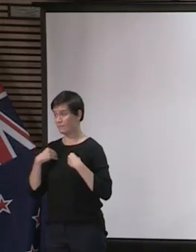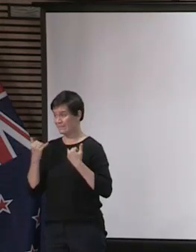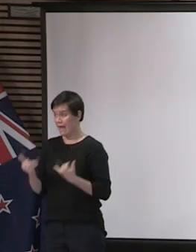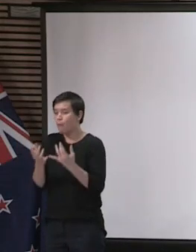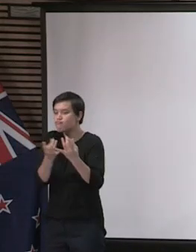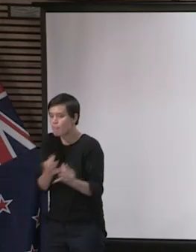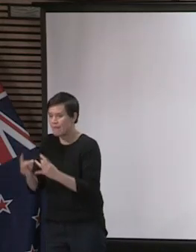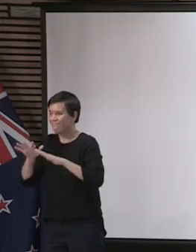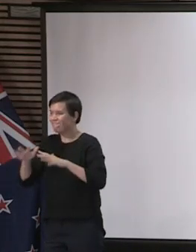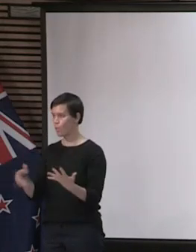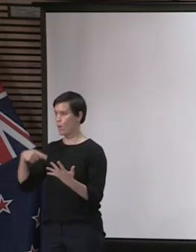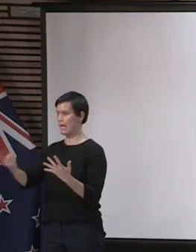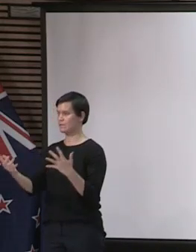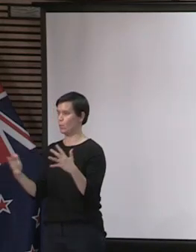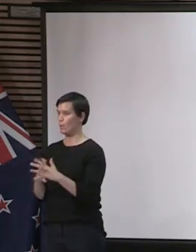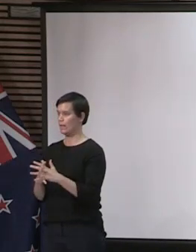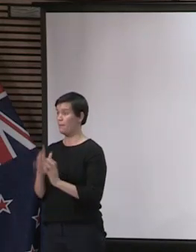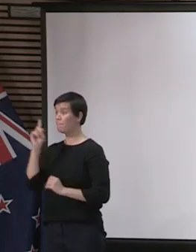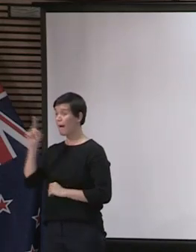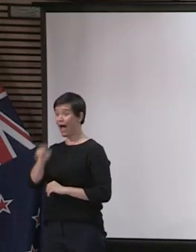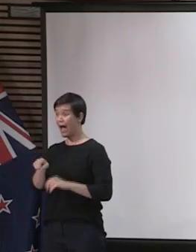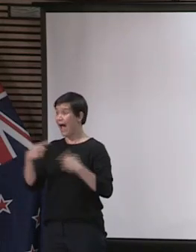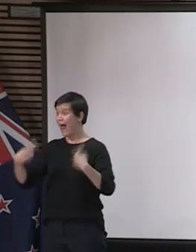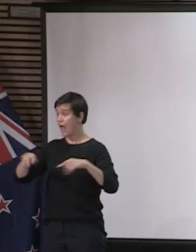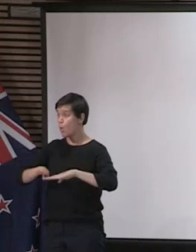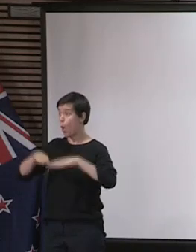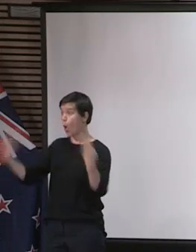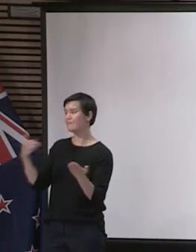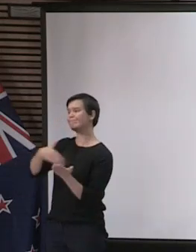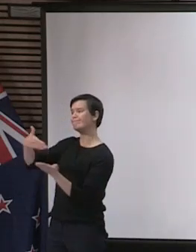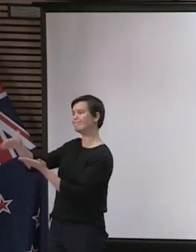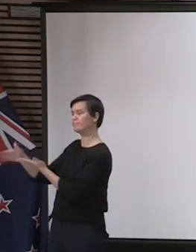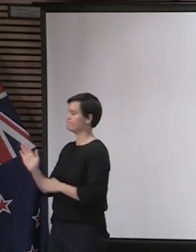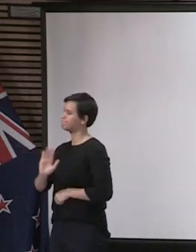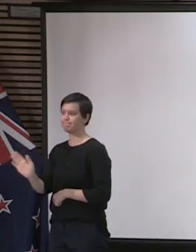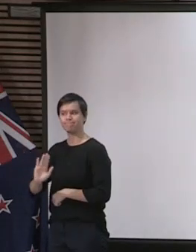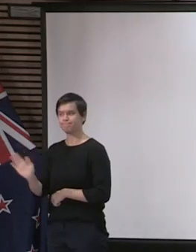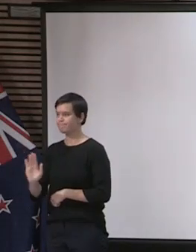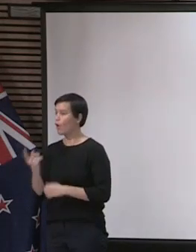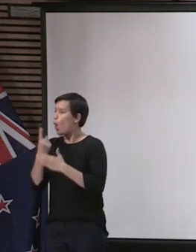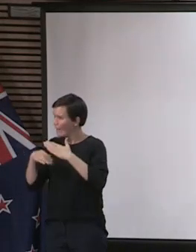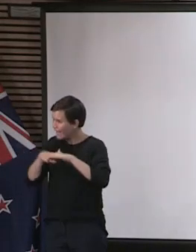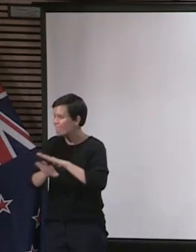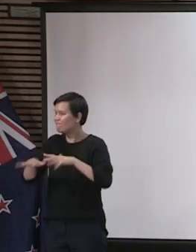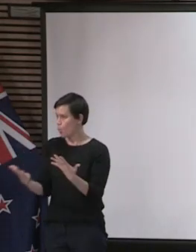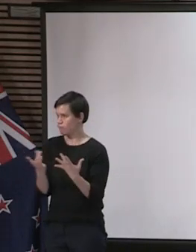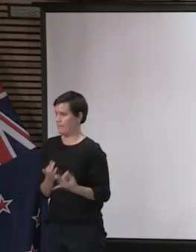faith in our operators to do that. But, this is not an invitation to trade, to open,